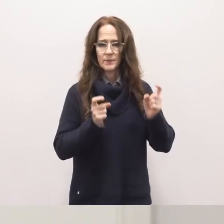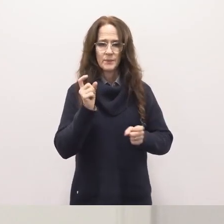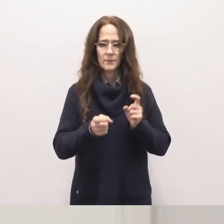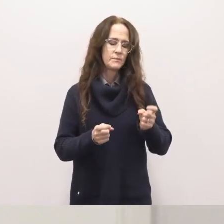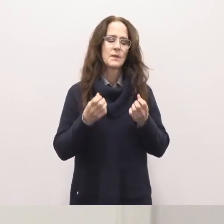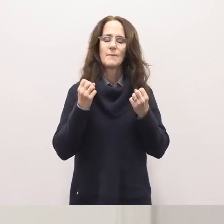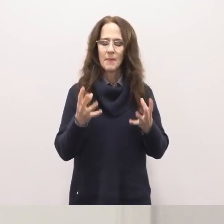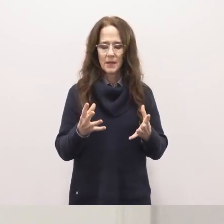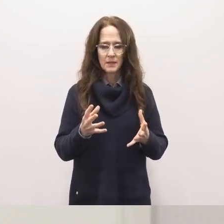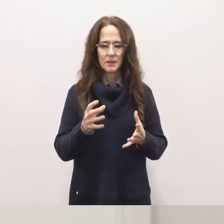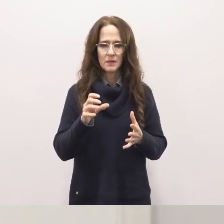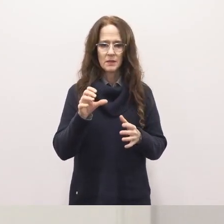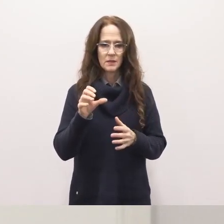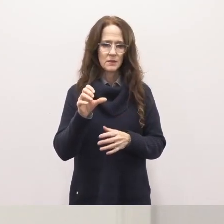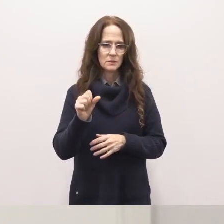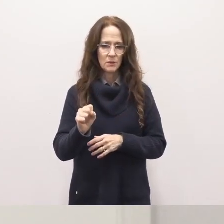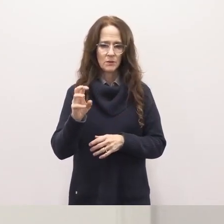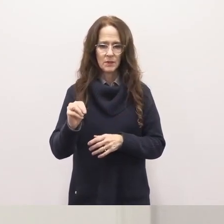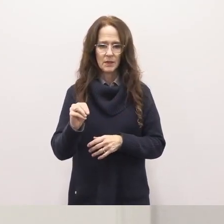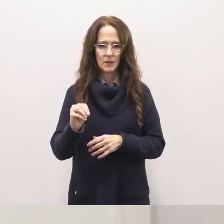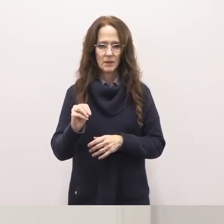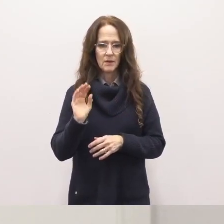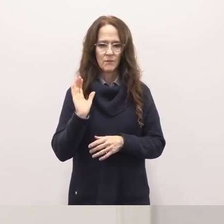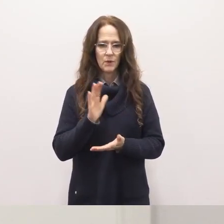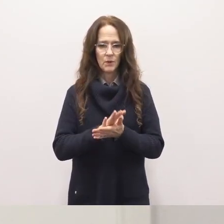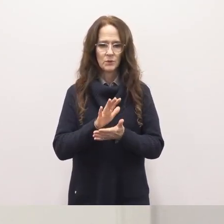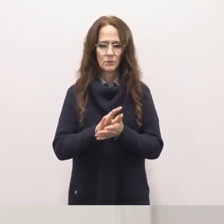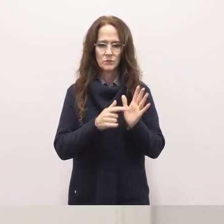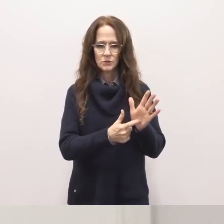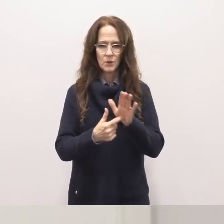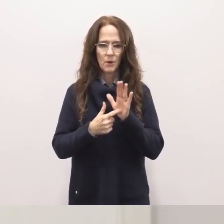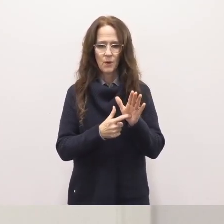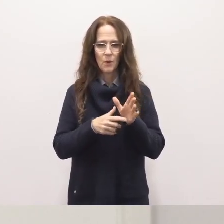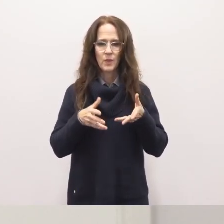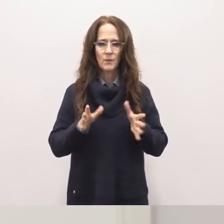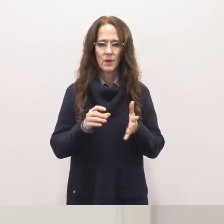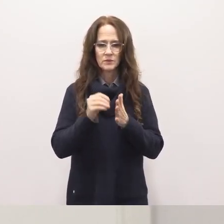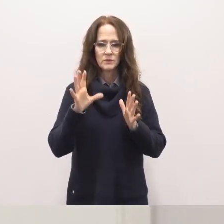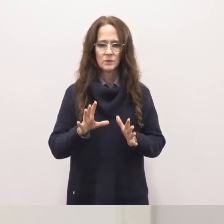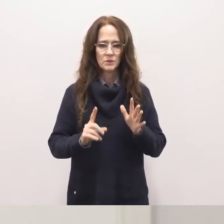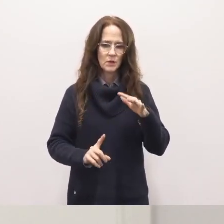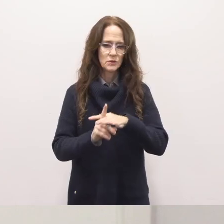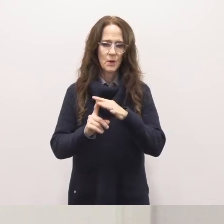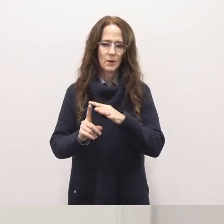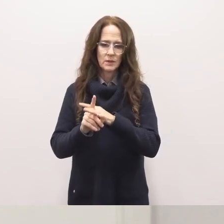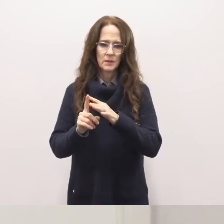of the social media channels from our schools feature the ways that students are showing up as compassionate